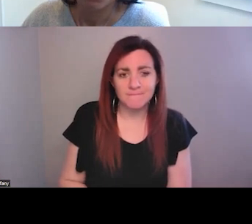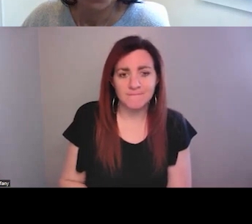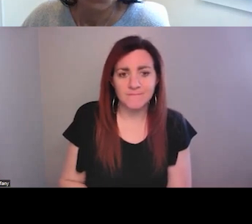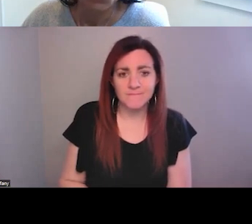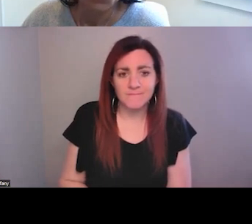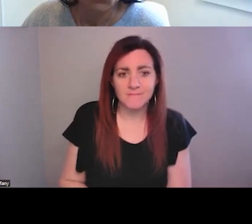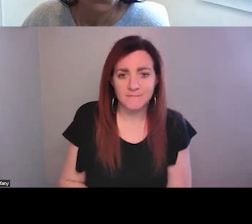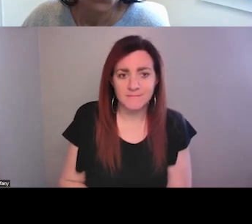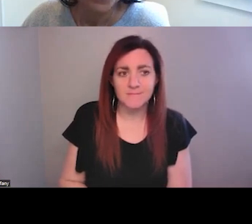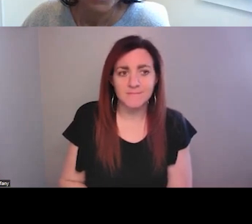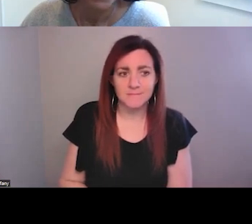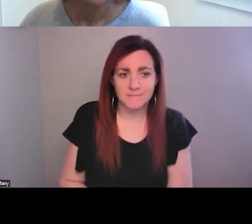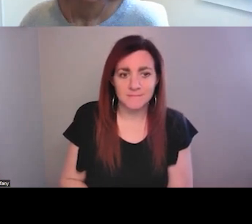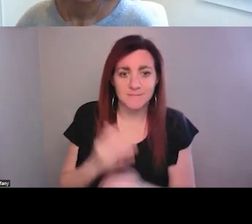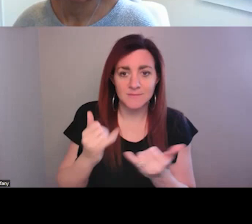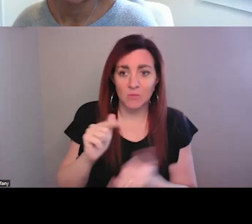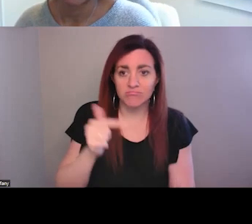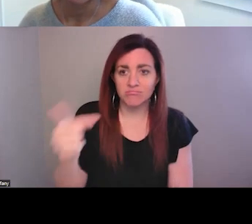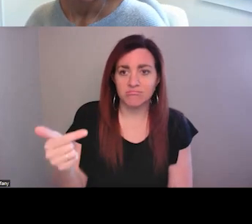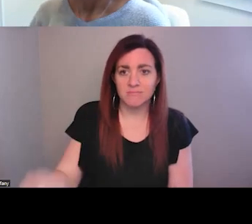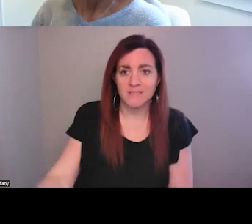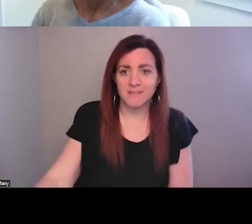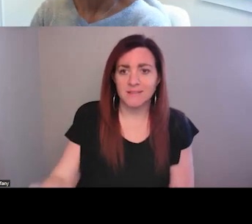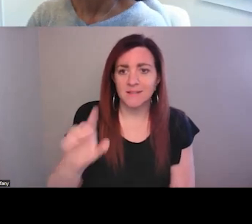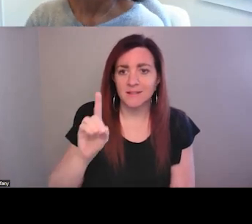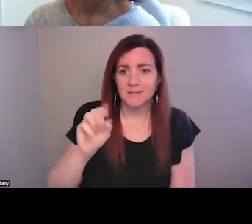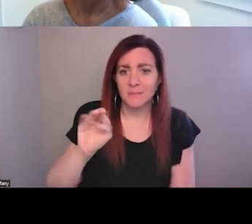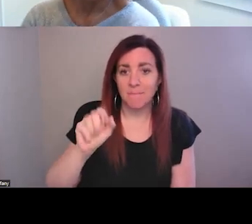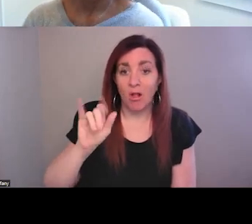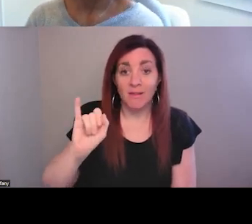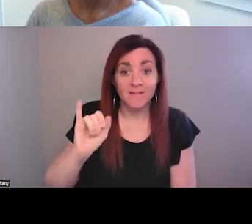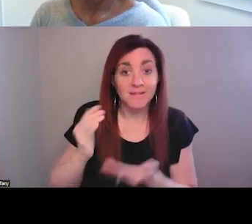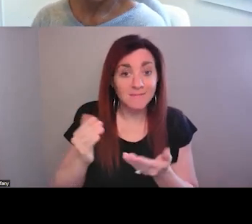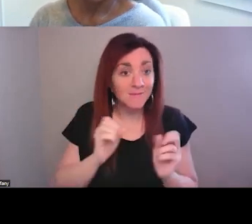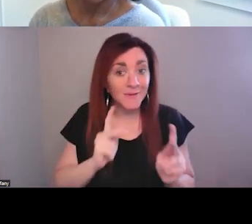ALL RIGHT. DAMALI, I AM TURNING IT TO YOU. >> OKAY. ALL RIGHT. WITH RI TAKING